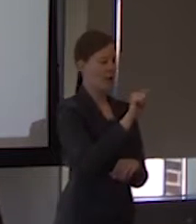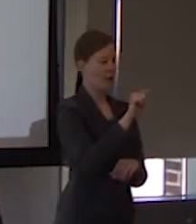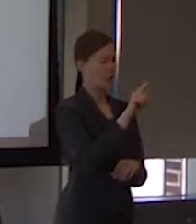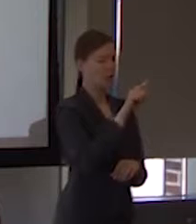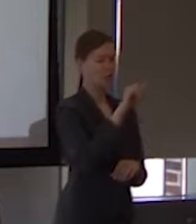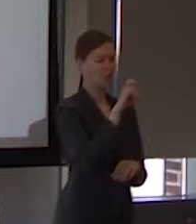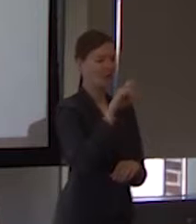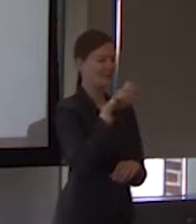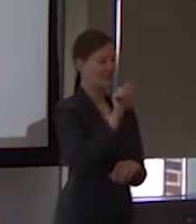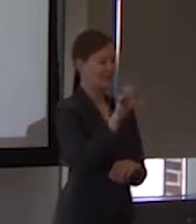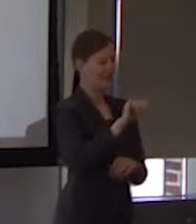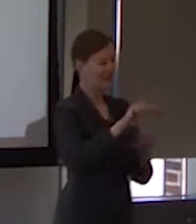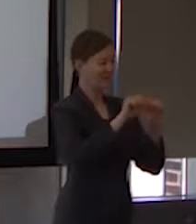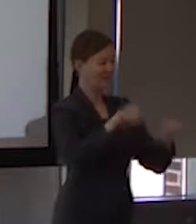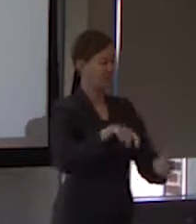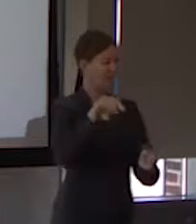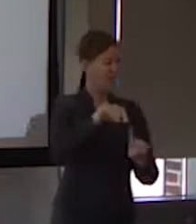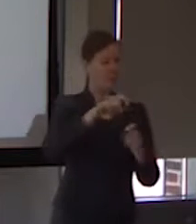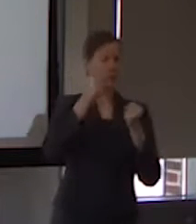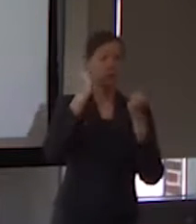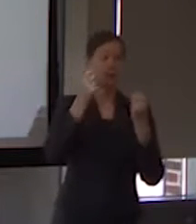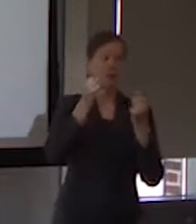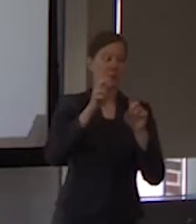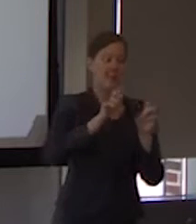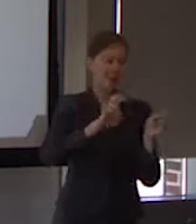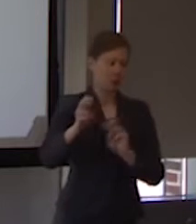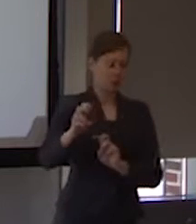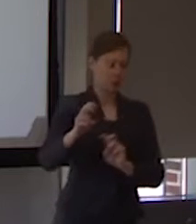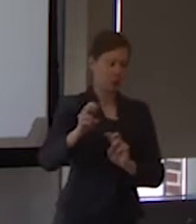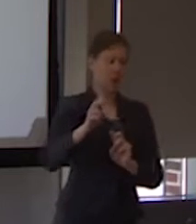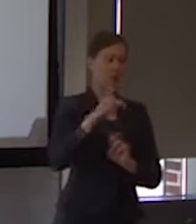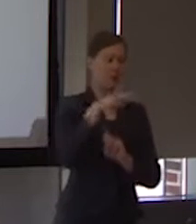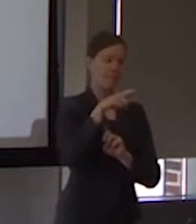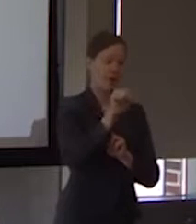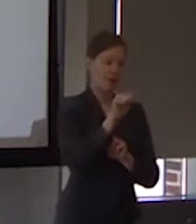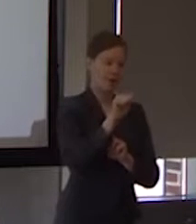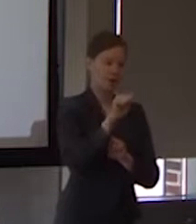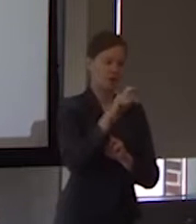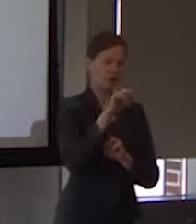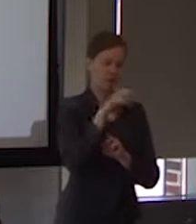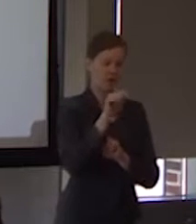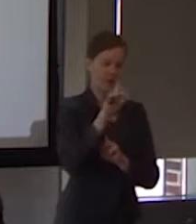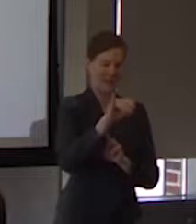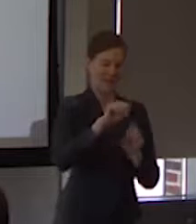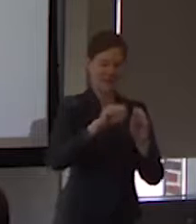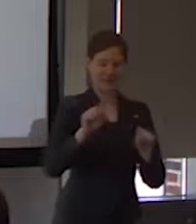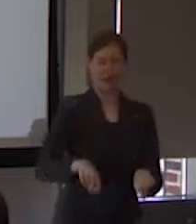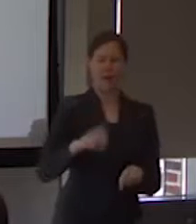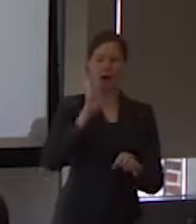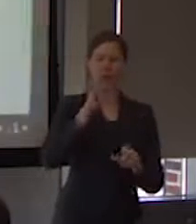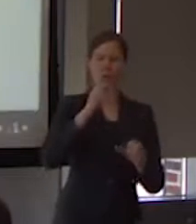Because there are many, many issues within the paratransit system. And I'm gonna go ahead and pull up my poster